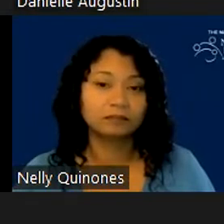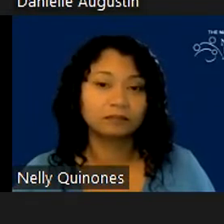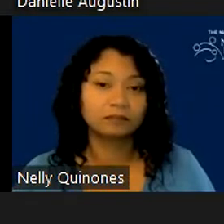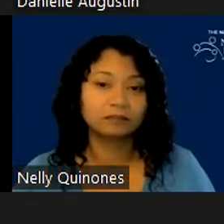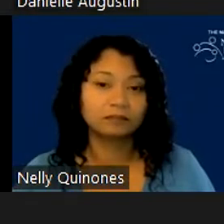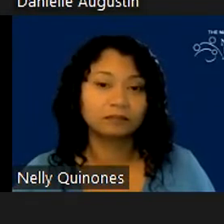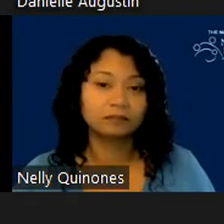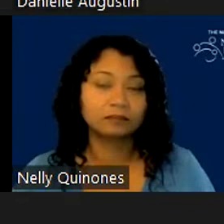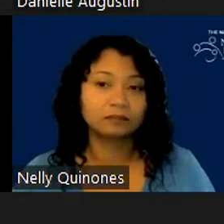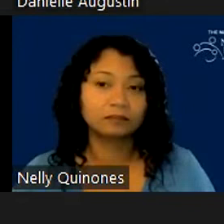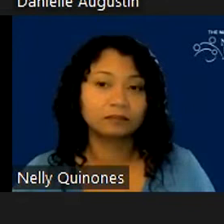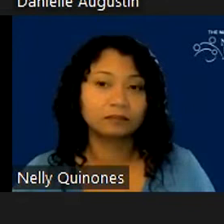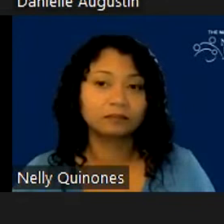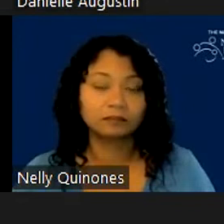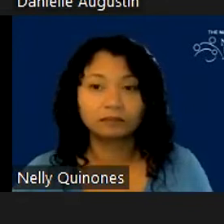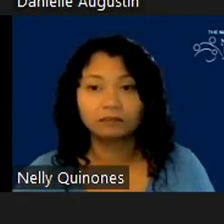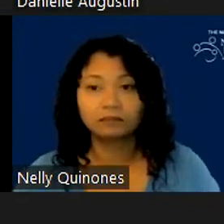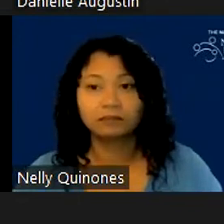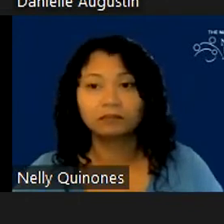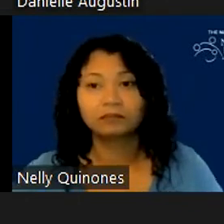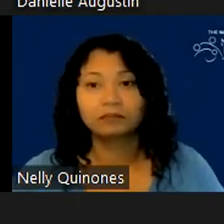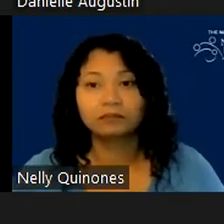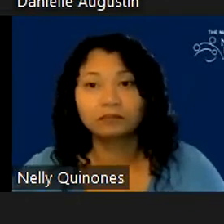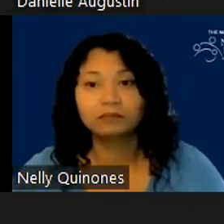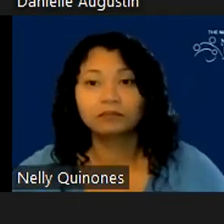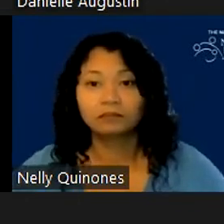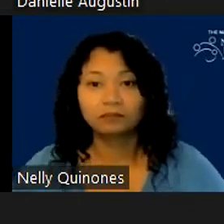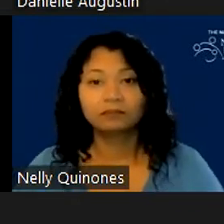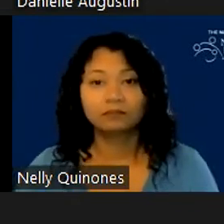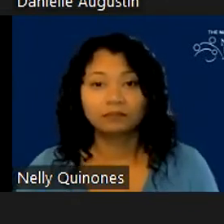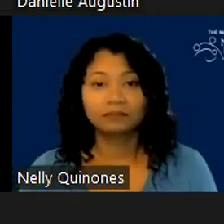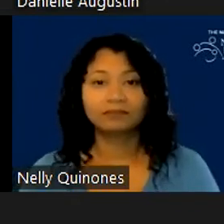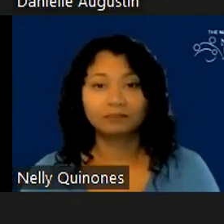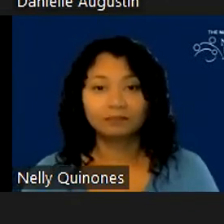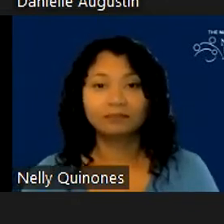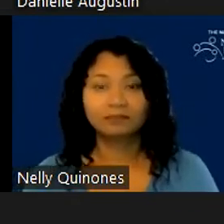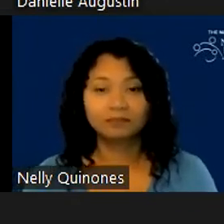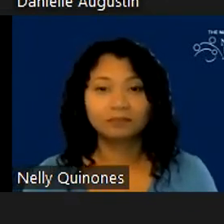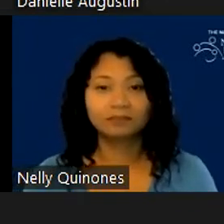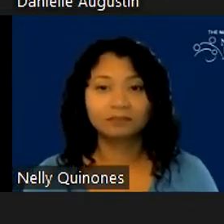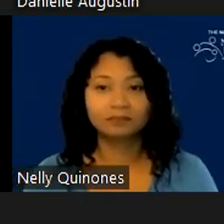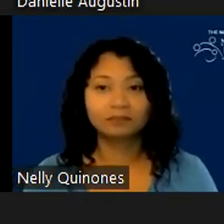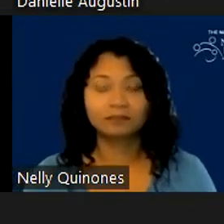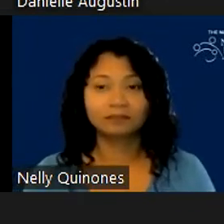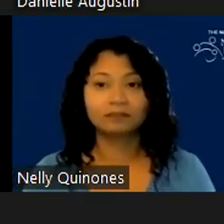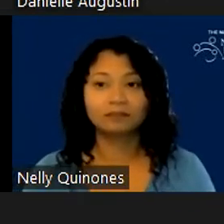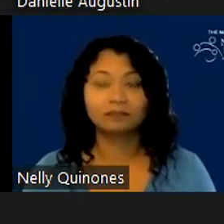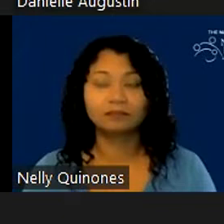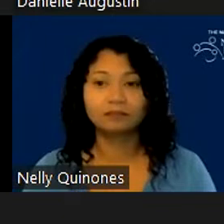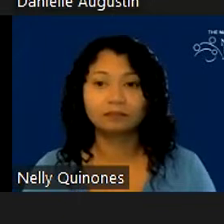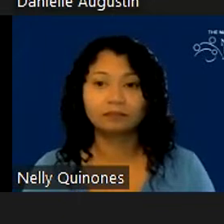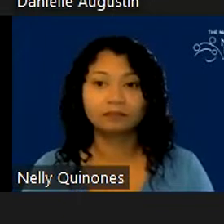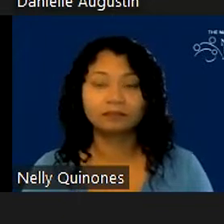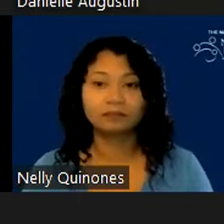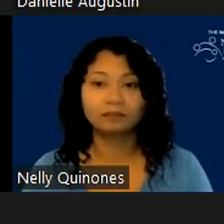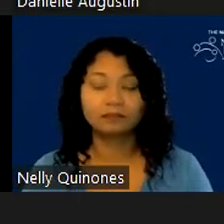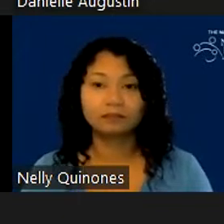as I mentioned before, and motivational interviewing has really helped increase participation in SMBP in these health centers.